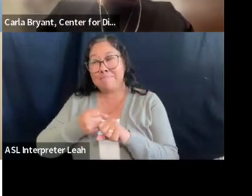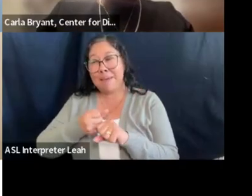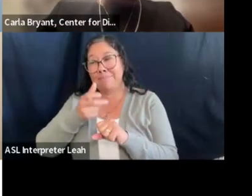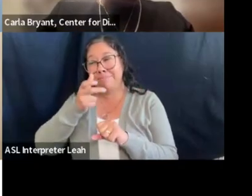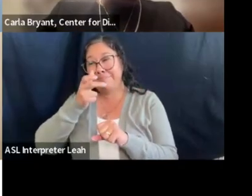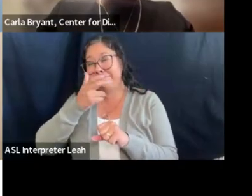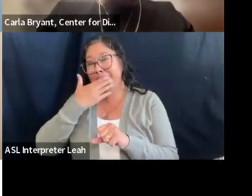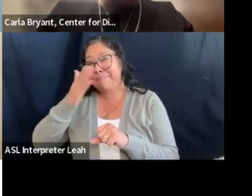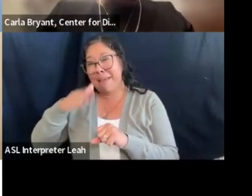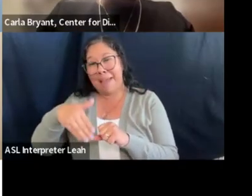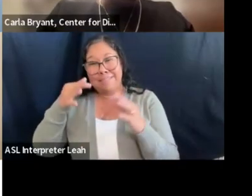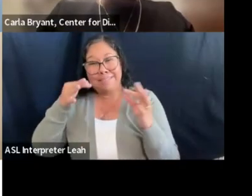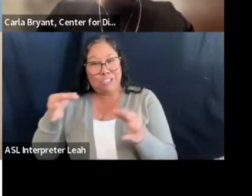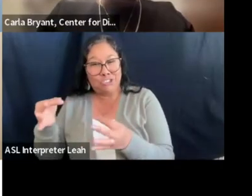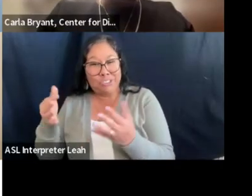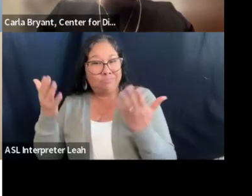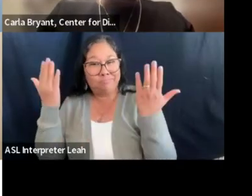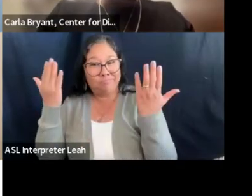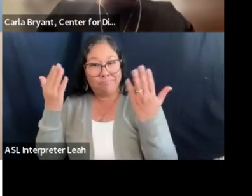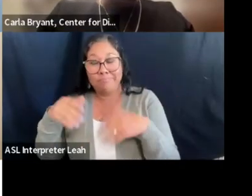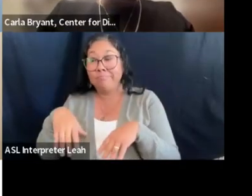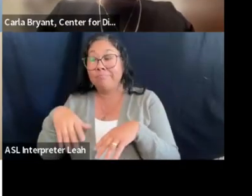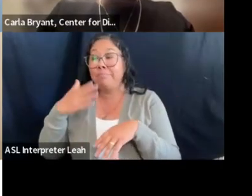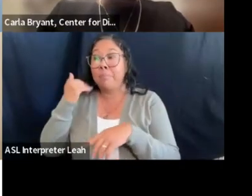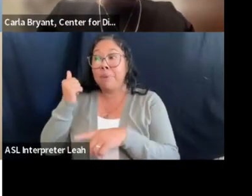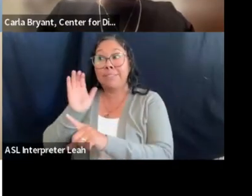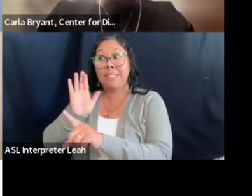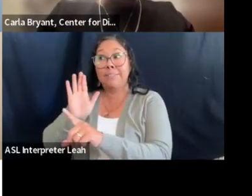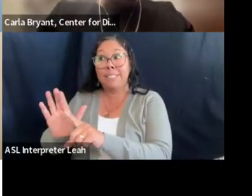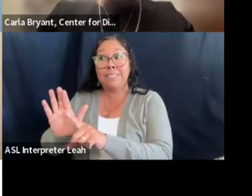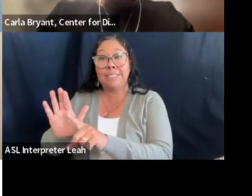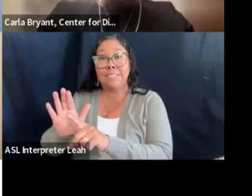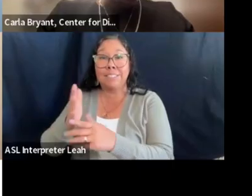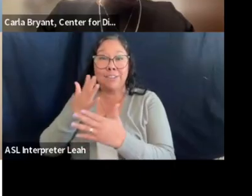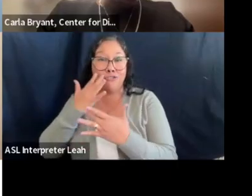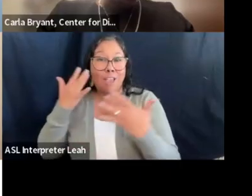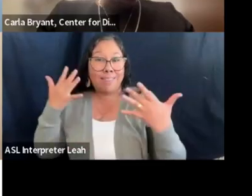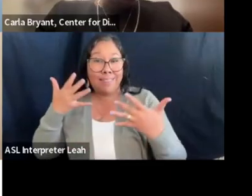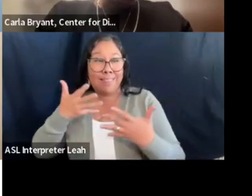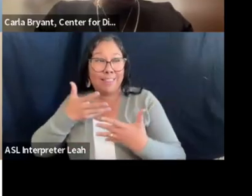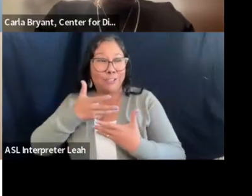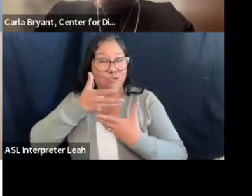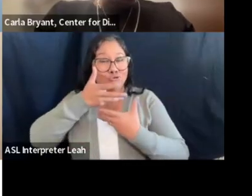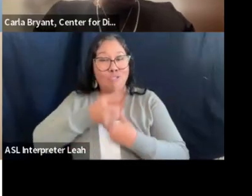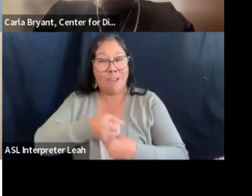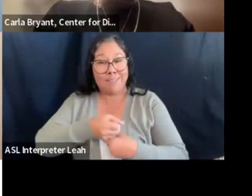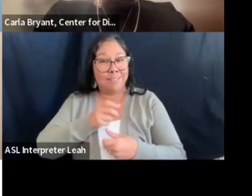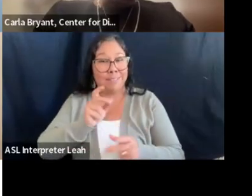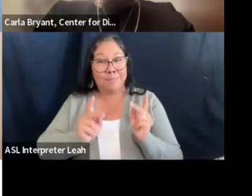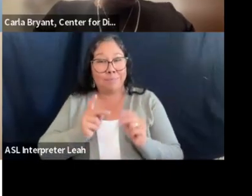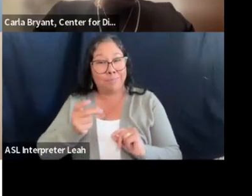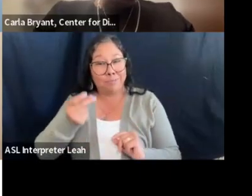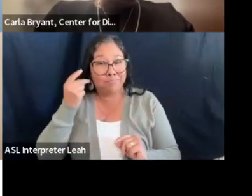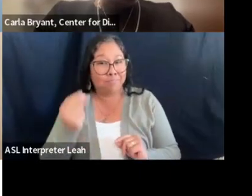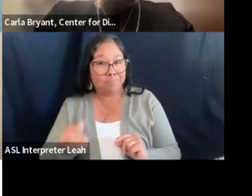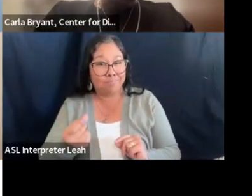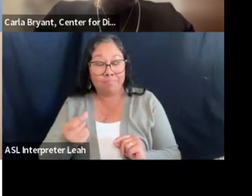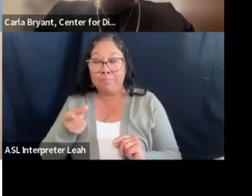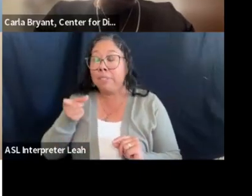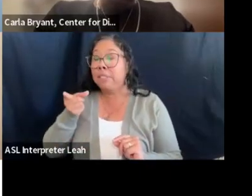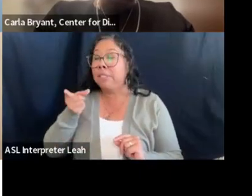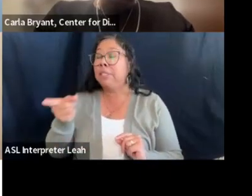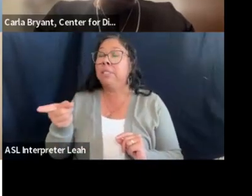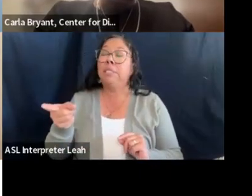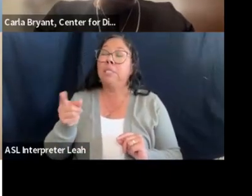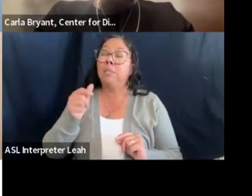right? Uh-c mostly because of his friendly and trusting nature. Um he wasn't really um